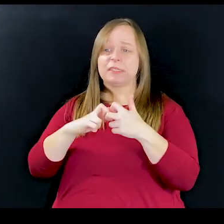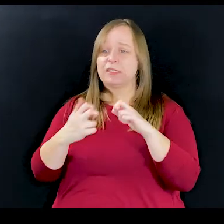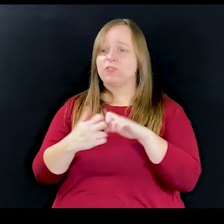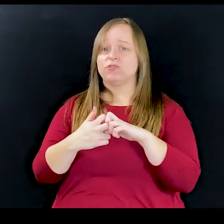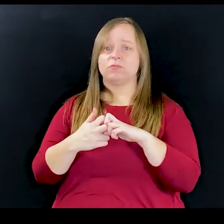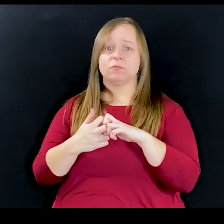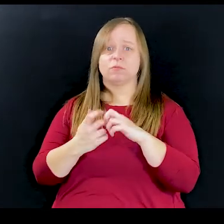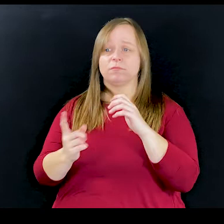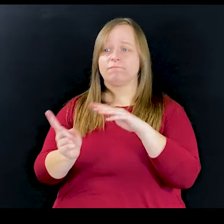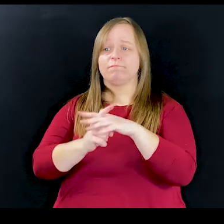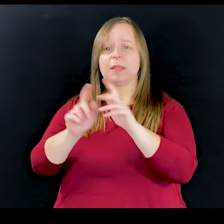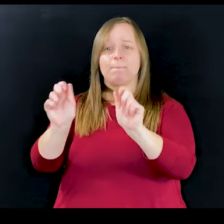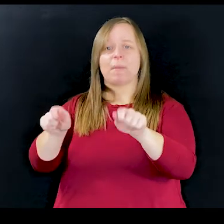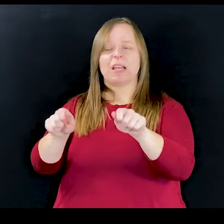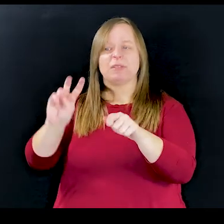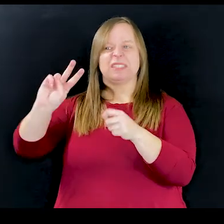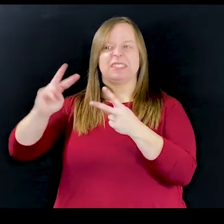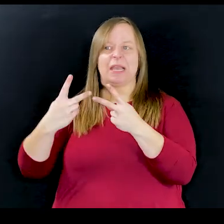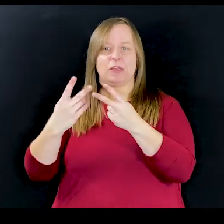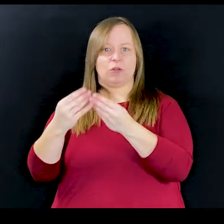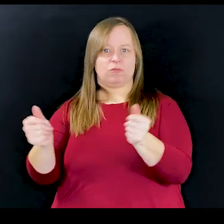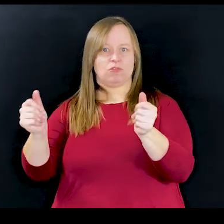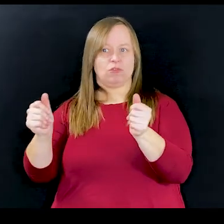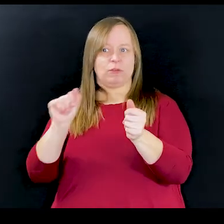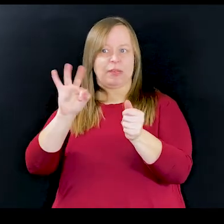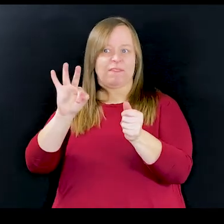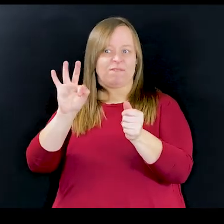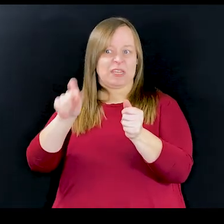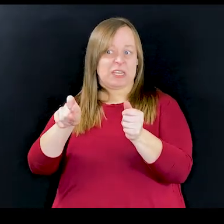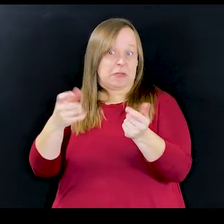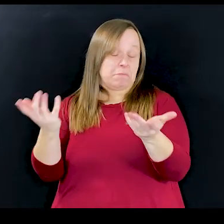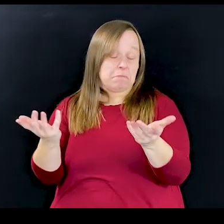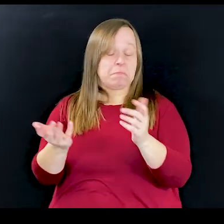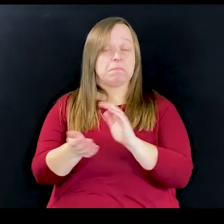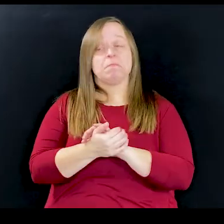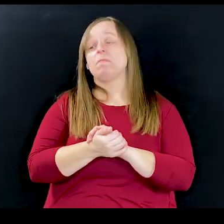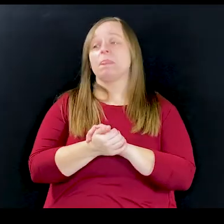that there is a possible secondary remedy if necessary.